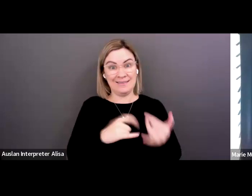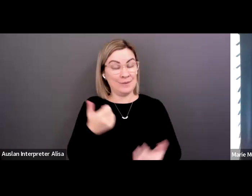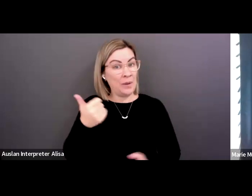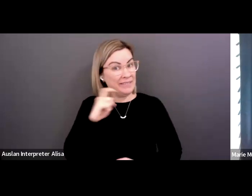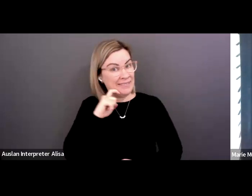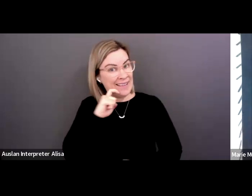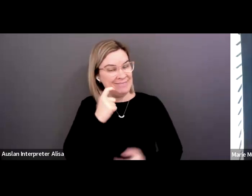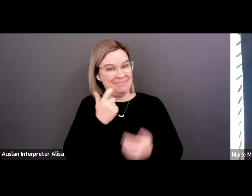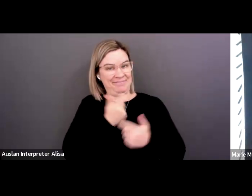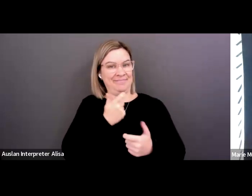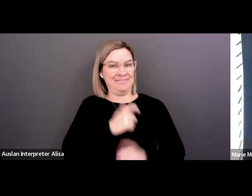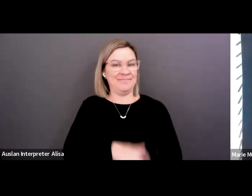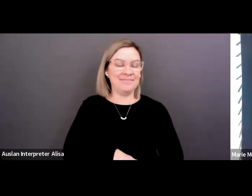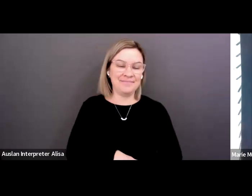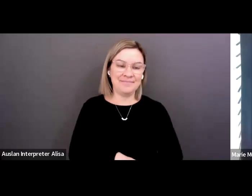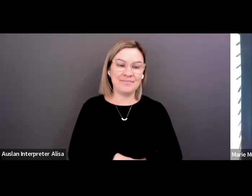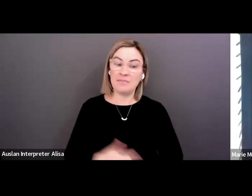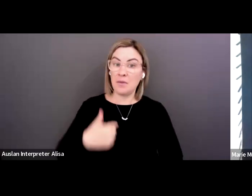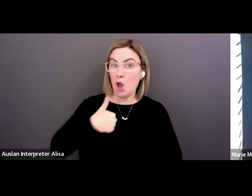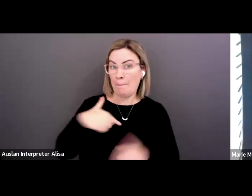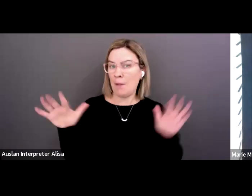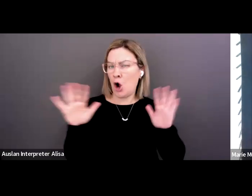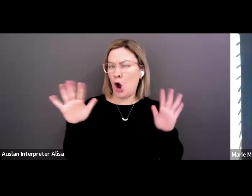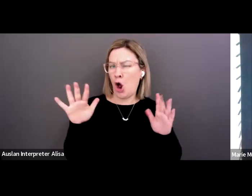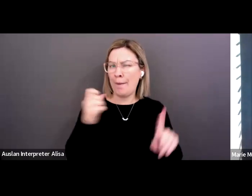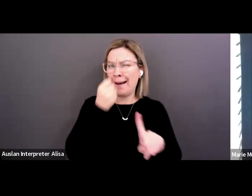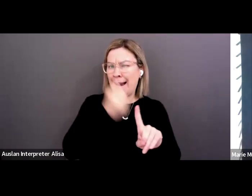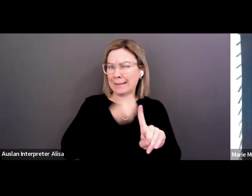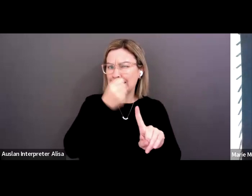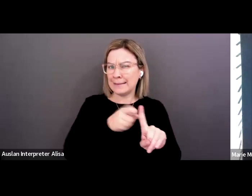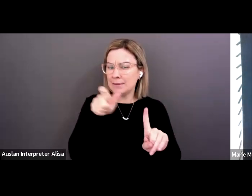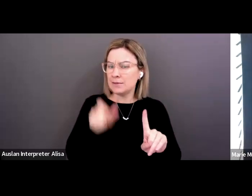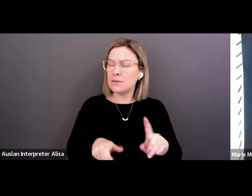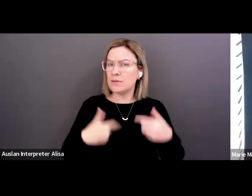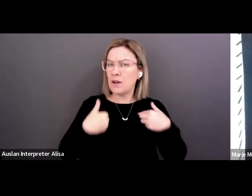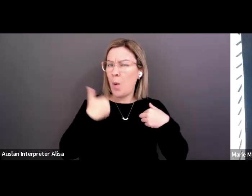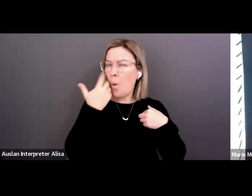write film scripts, I write TV series. And I'm currently writing a thesis for